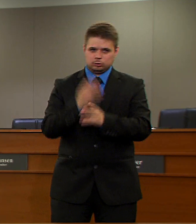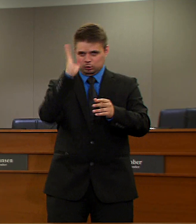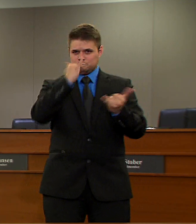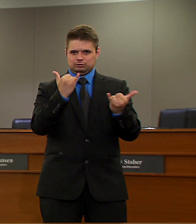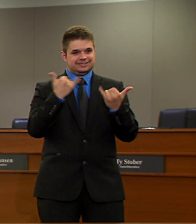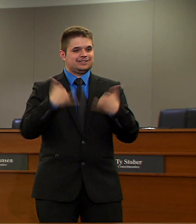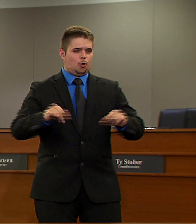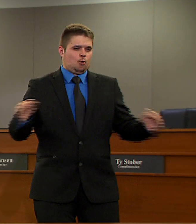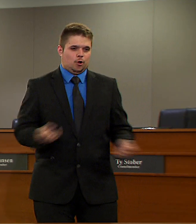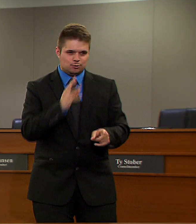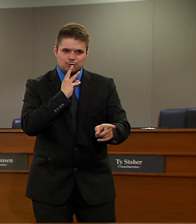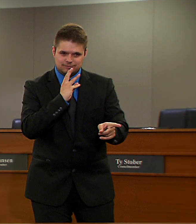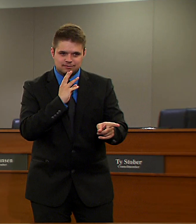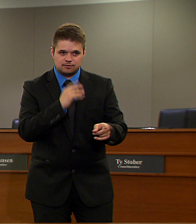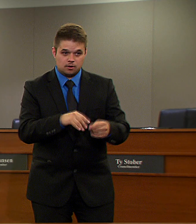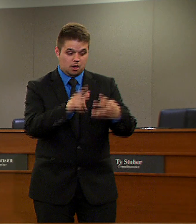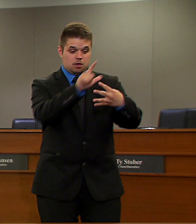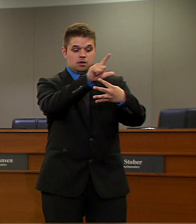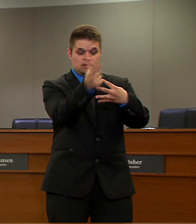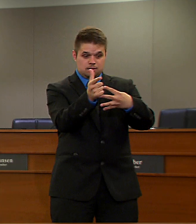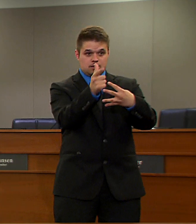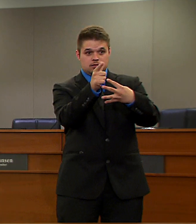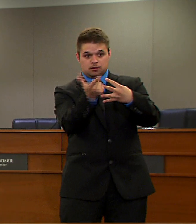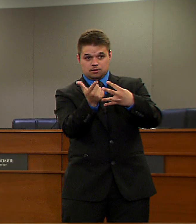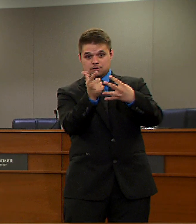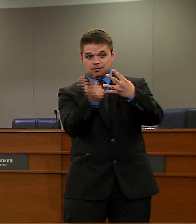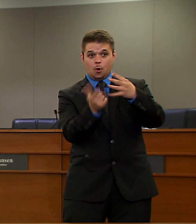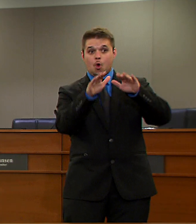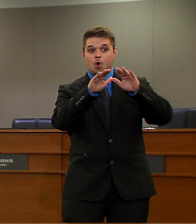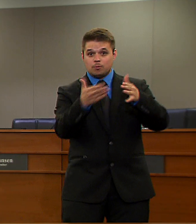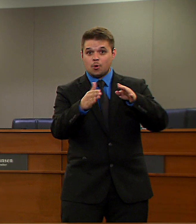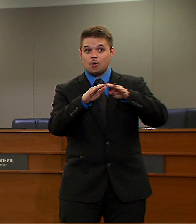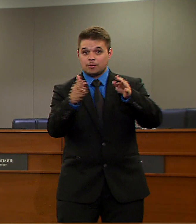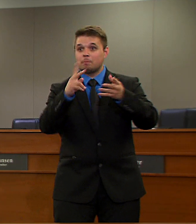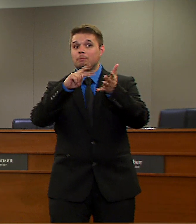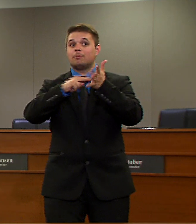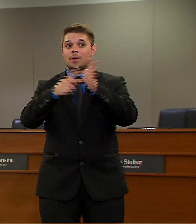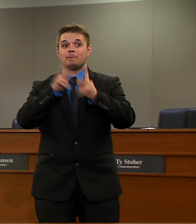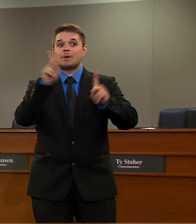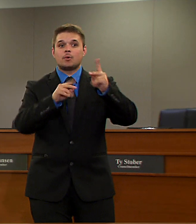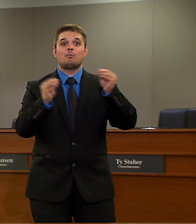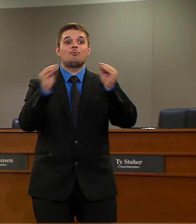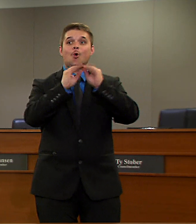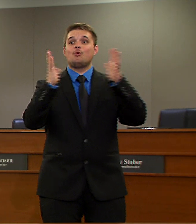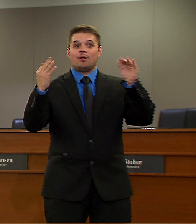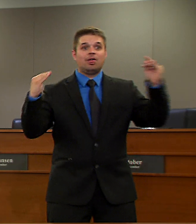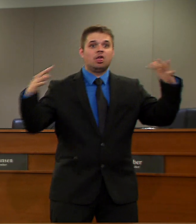people start going out into public, there is a need for face coverings and masks.